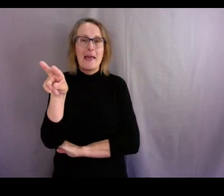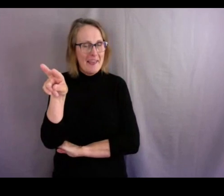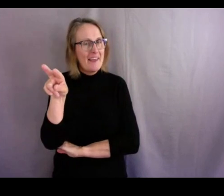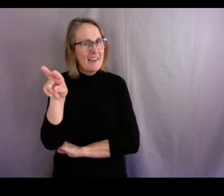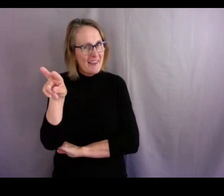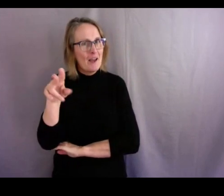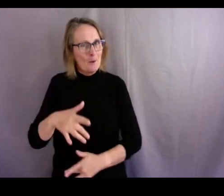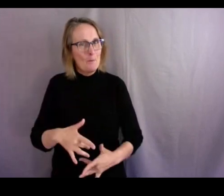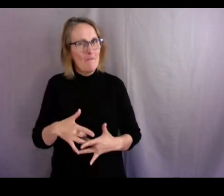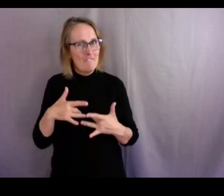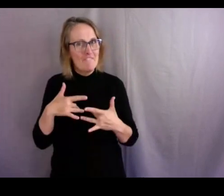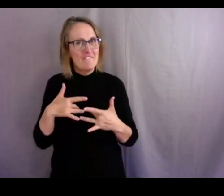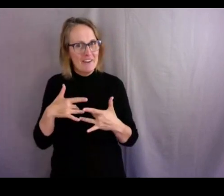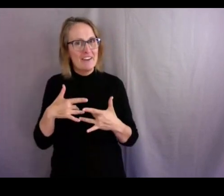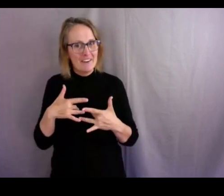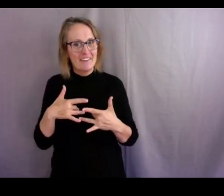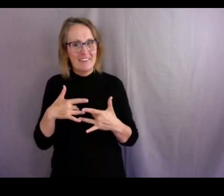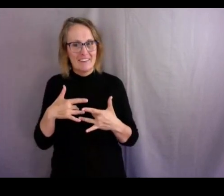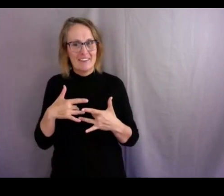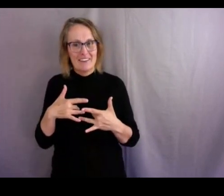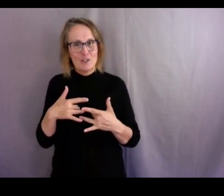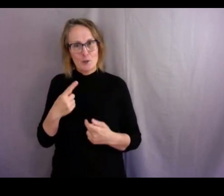that you are everywhere encountering signs of place,